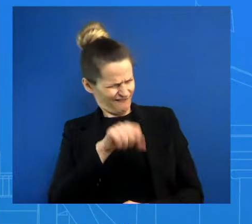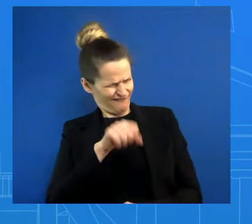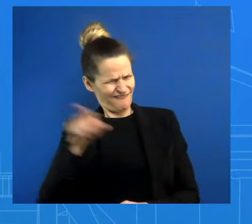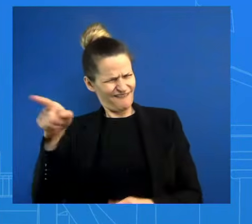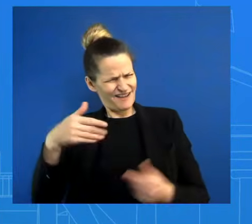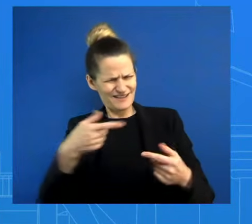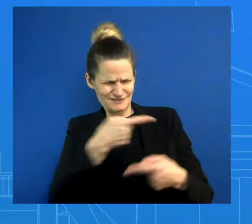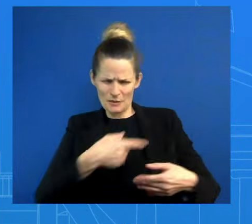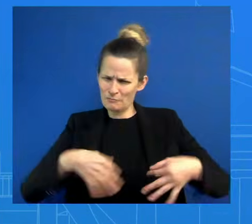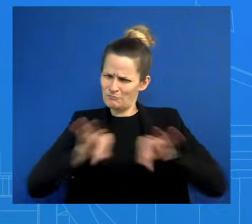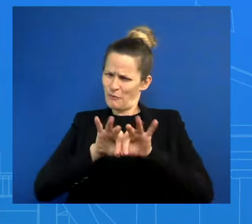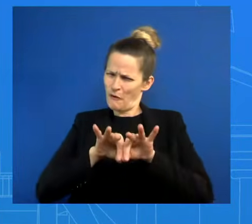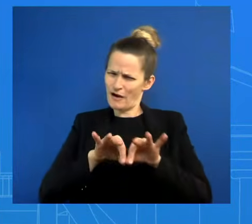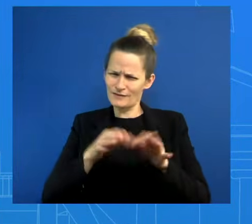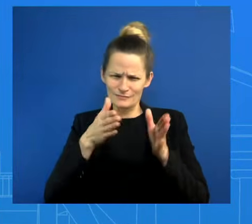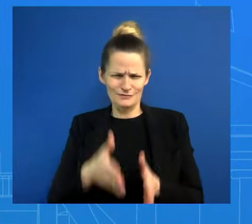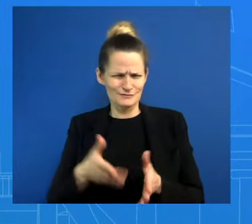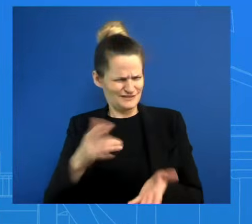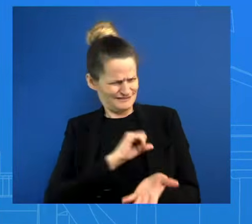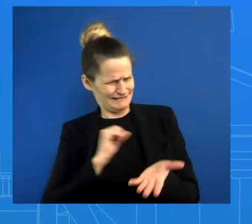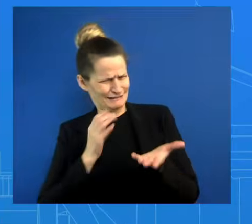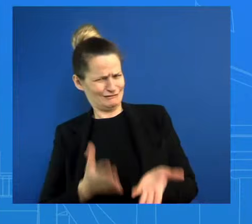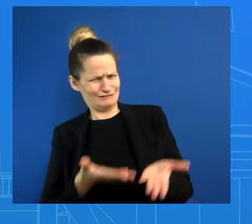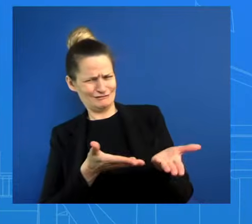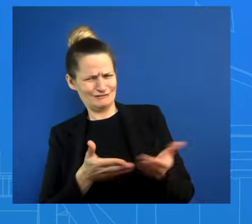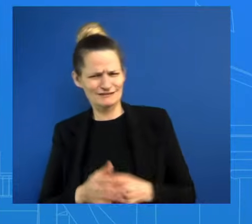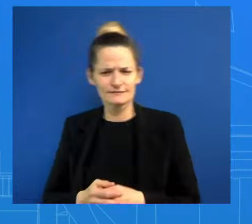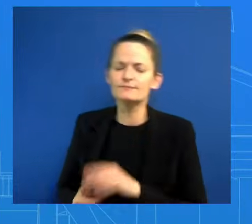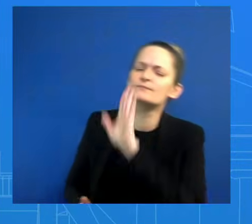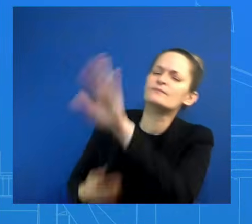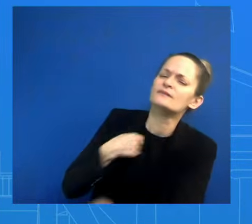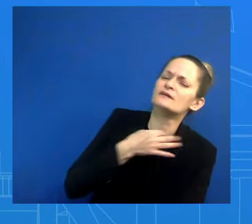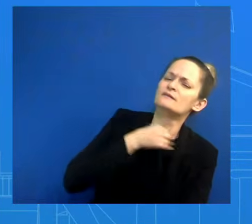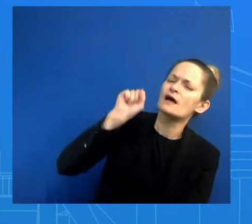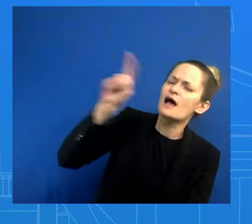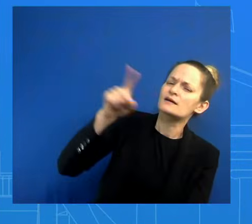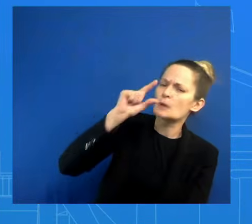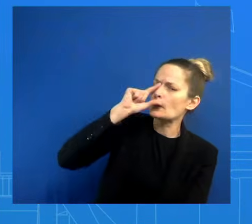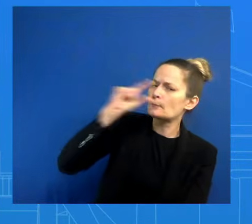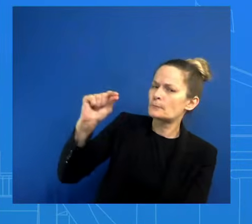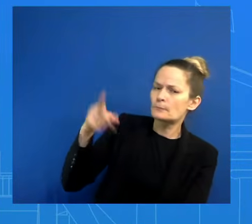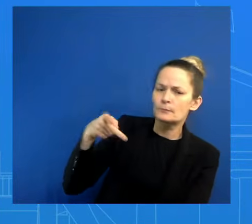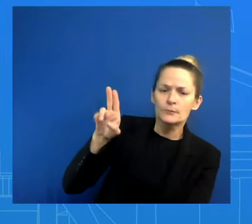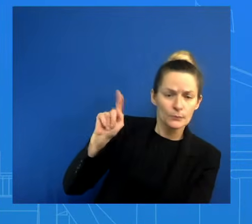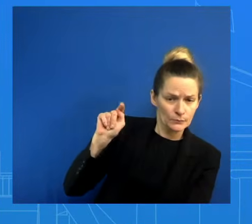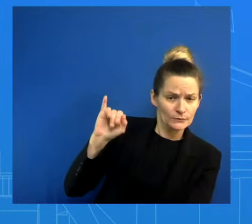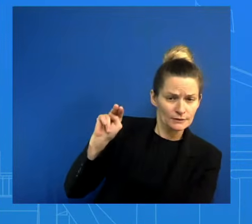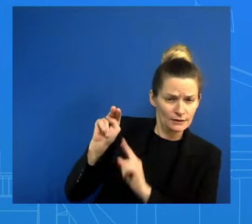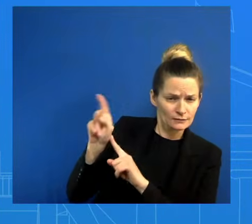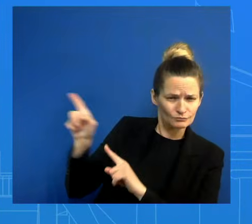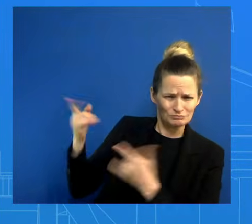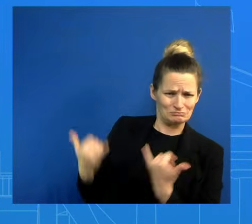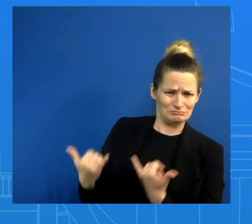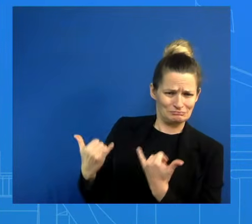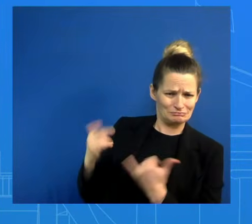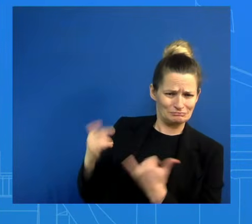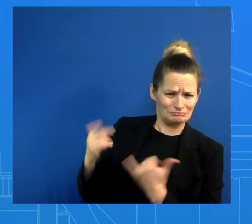about something that Vladimir Putin said today. As you know, he held that press conference, and he said more prisoner swaps may occur